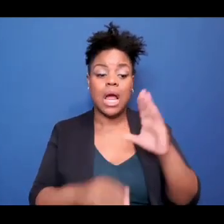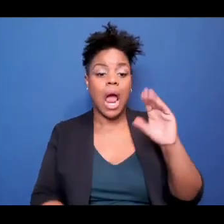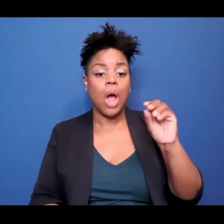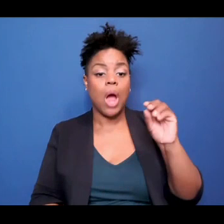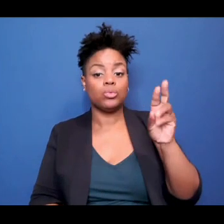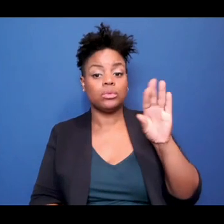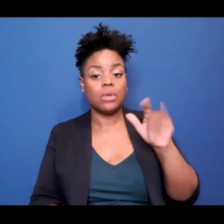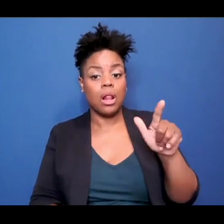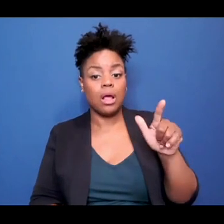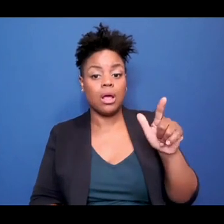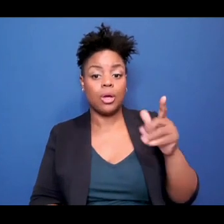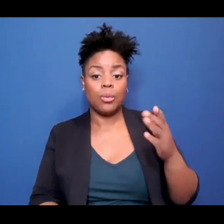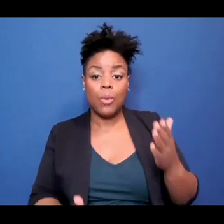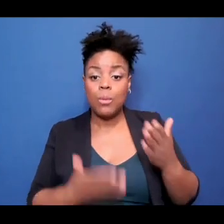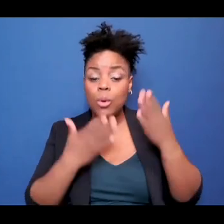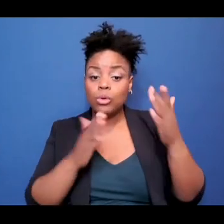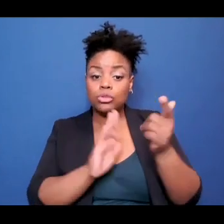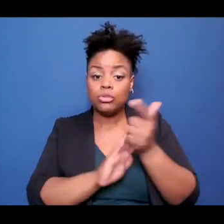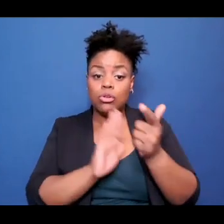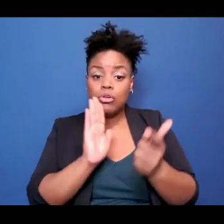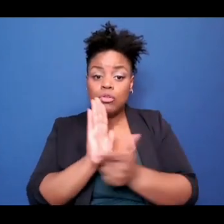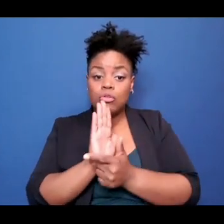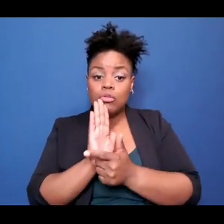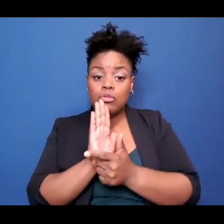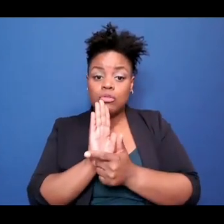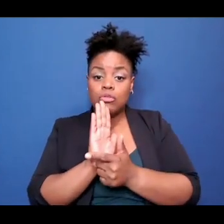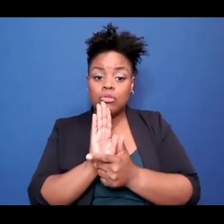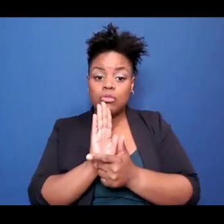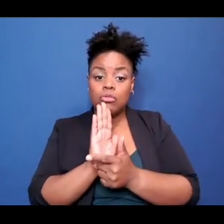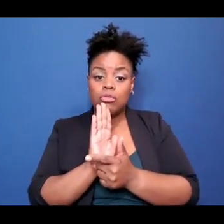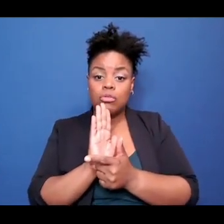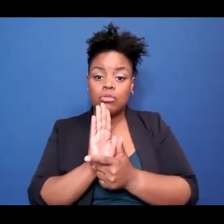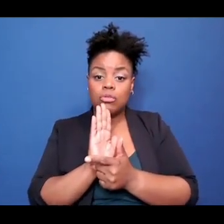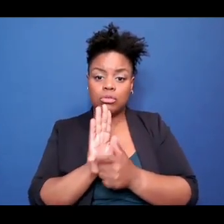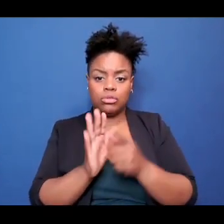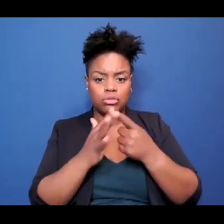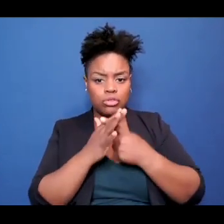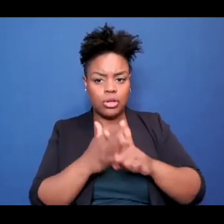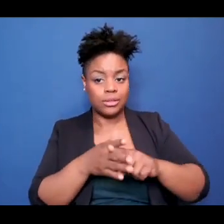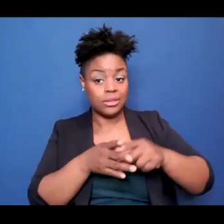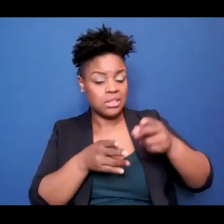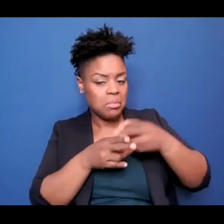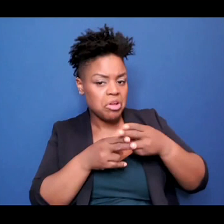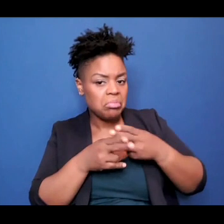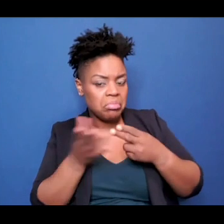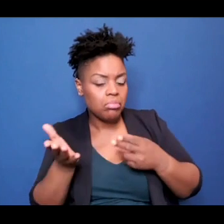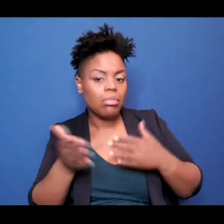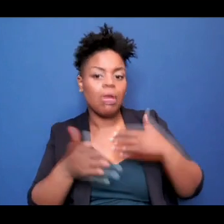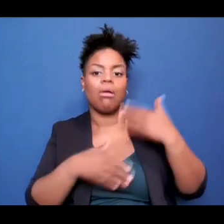CITY COUNCIL PROPOSED LEGISLATION THAT, SO THEY CREATED AN ORDINANCE THAT